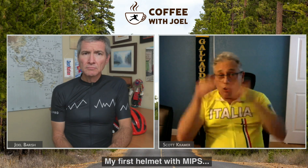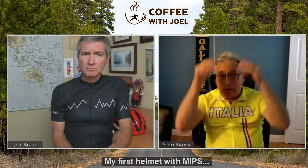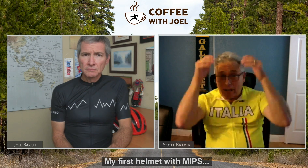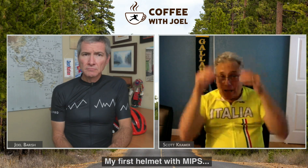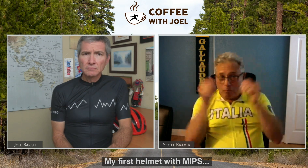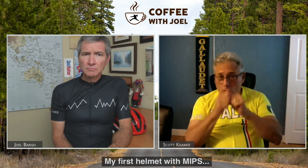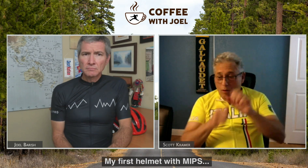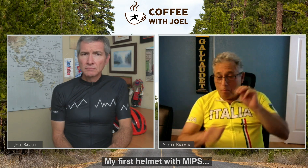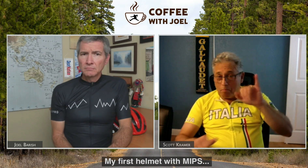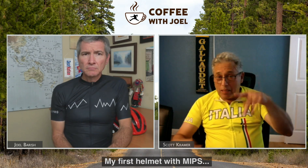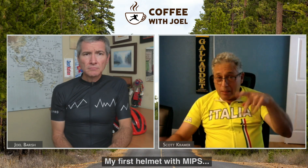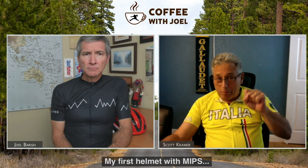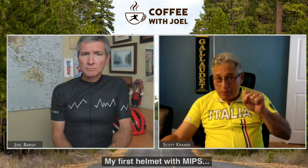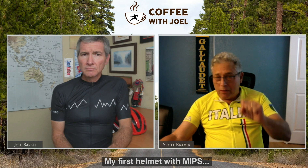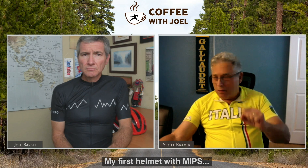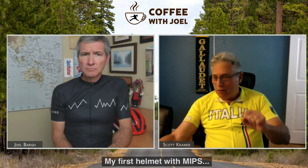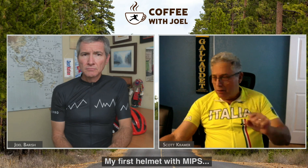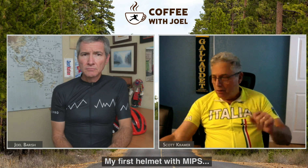My first helmet with MIPS...